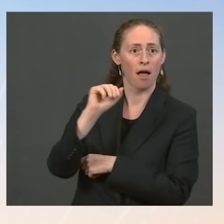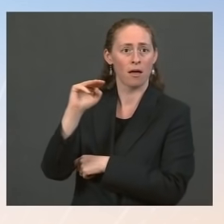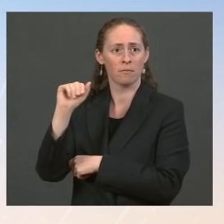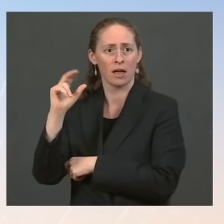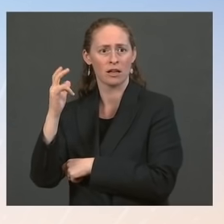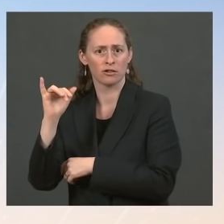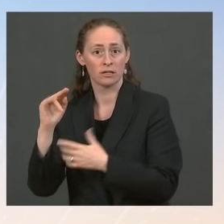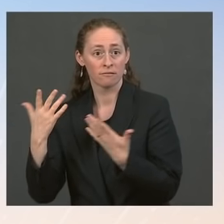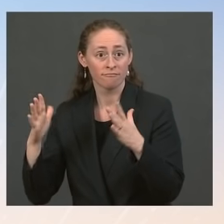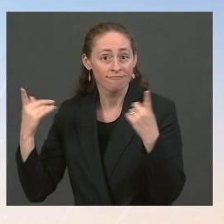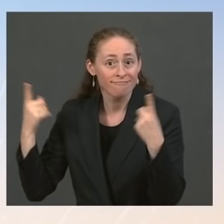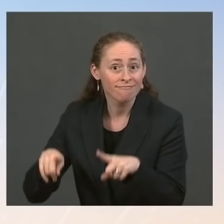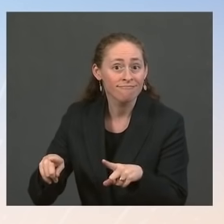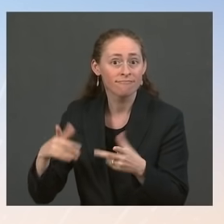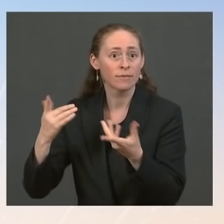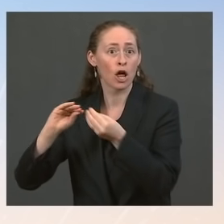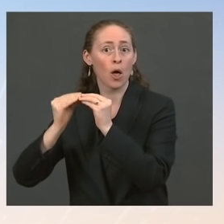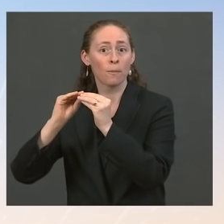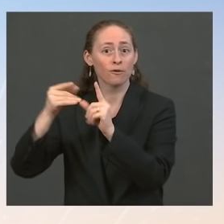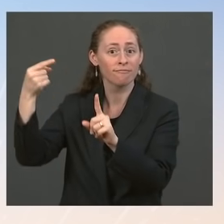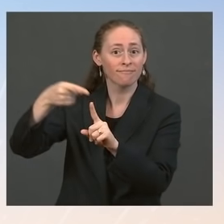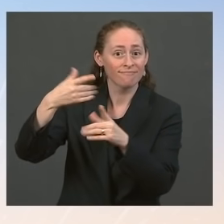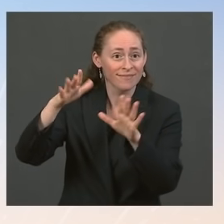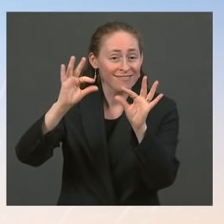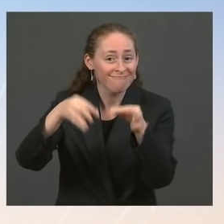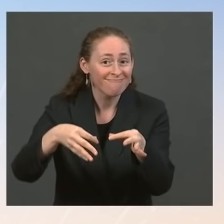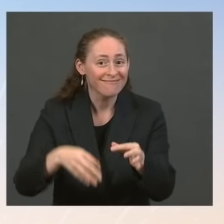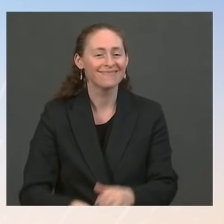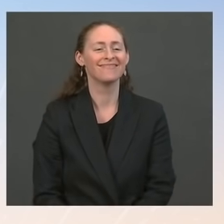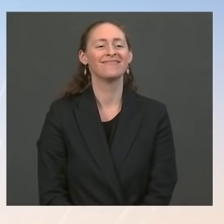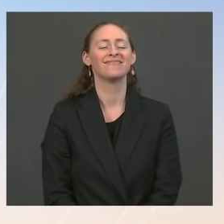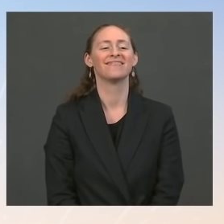Ms. Psaki: So, first, Senator Sinema was here earlier today.